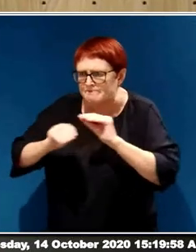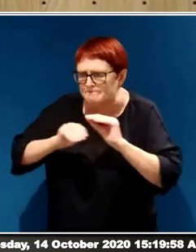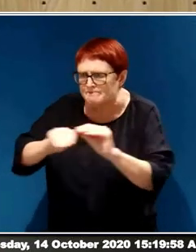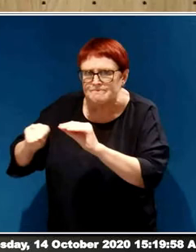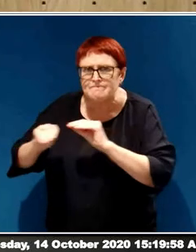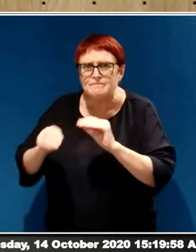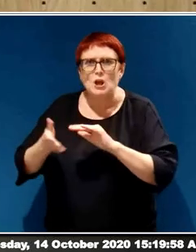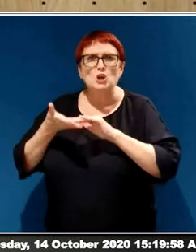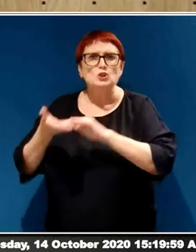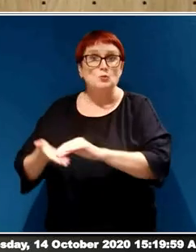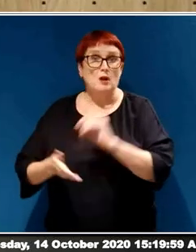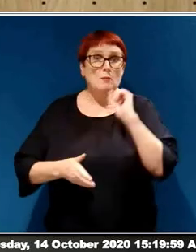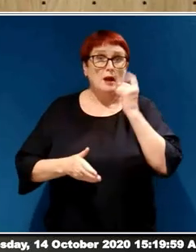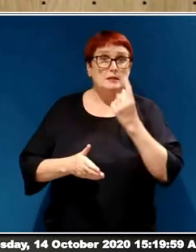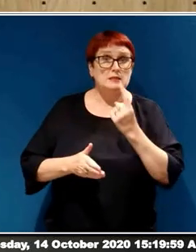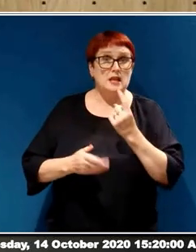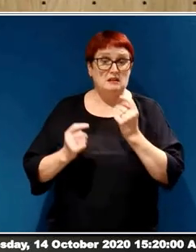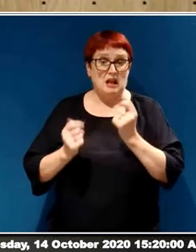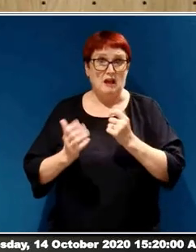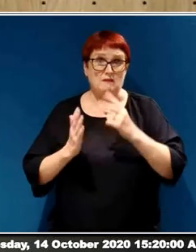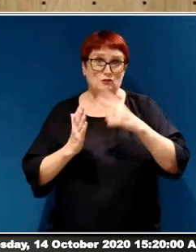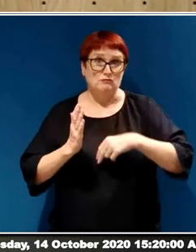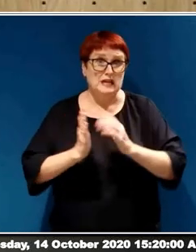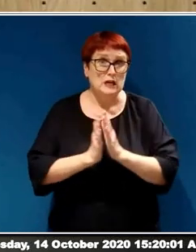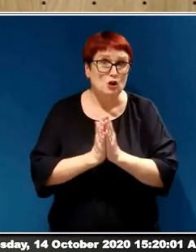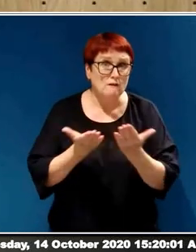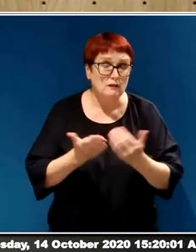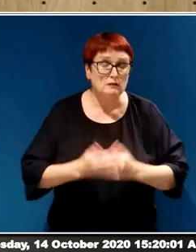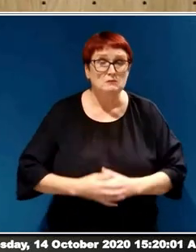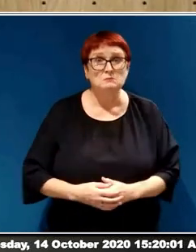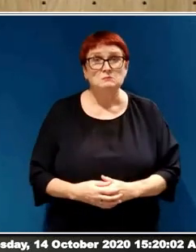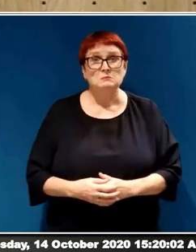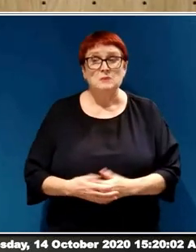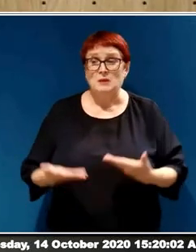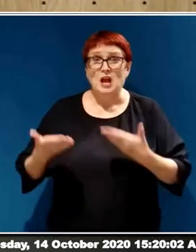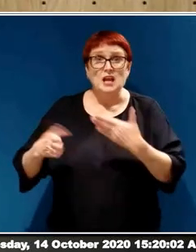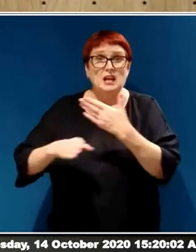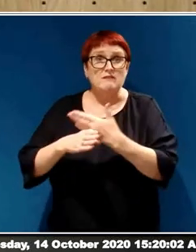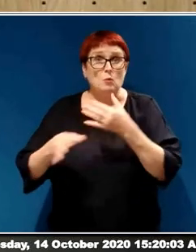So perhaps I could use a worksheet, which we call a “cloze exercise”, where